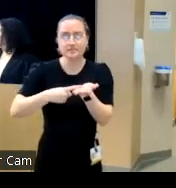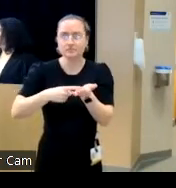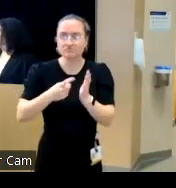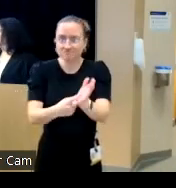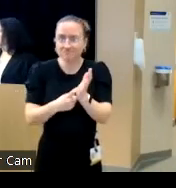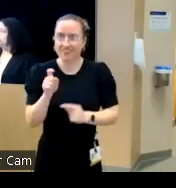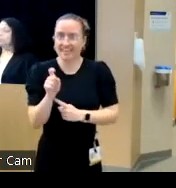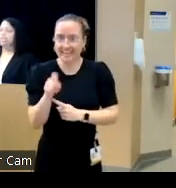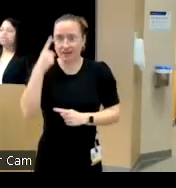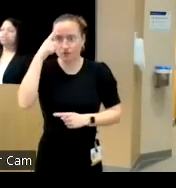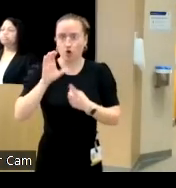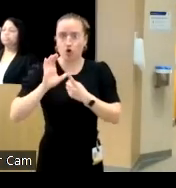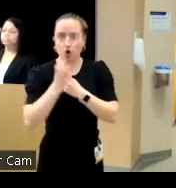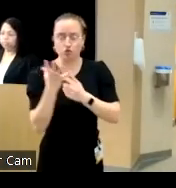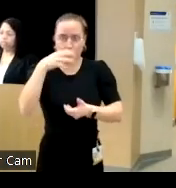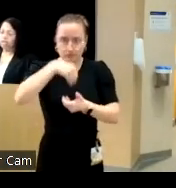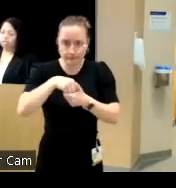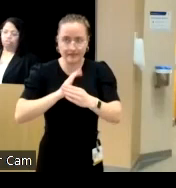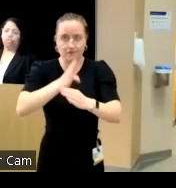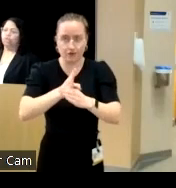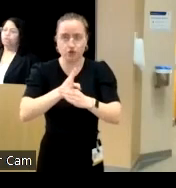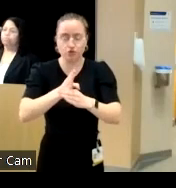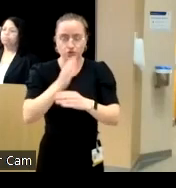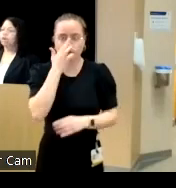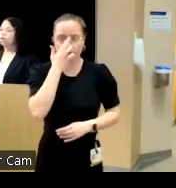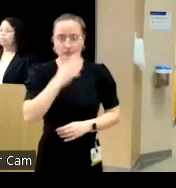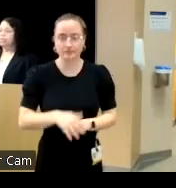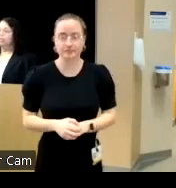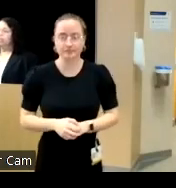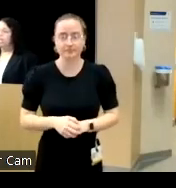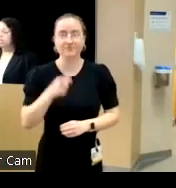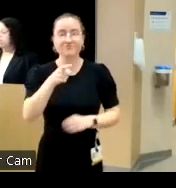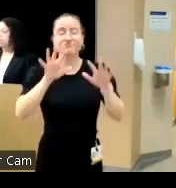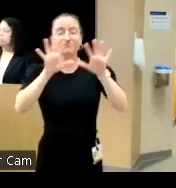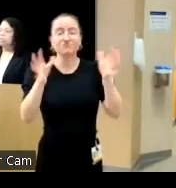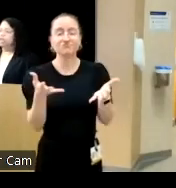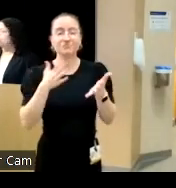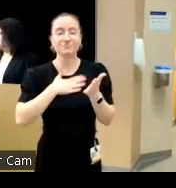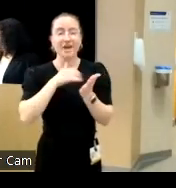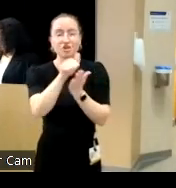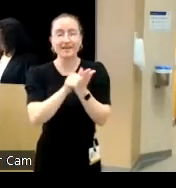interventions for this population this is just a overview of my agenda I'm just going to give you